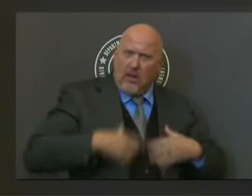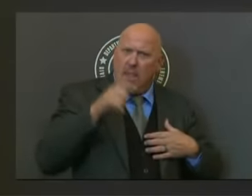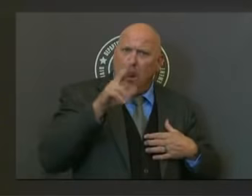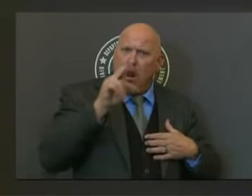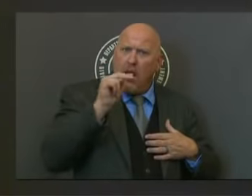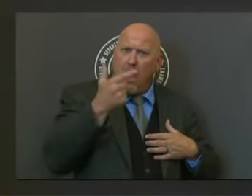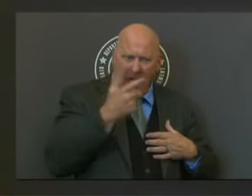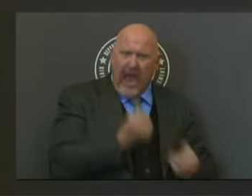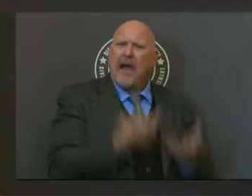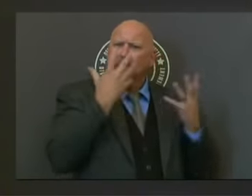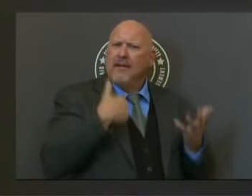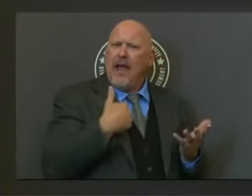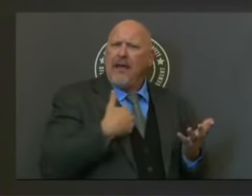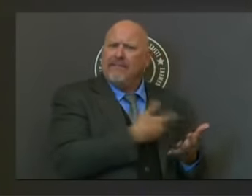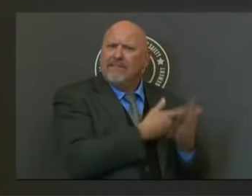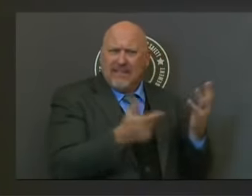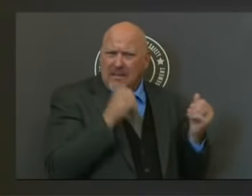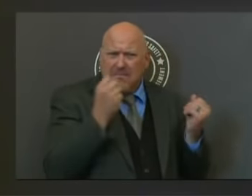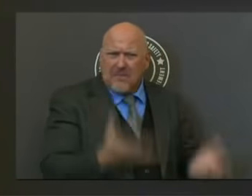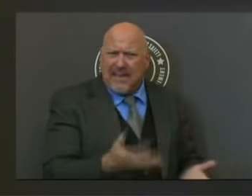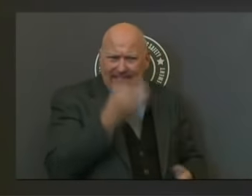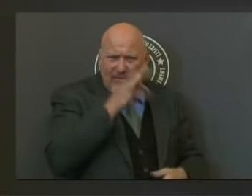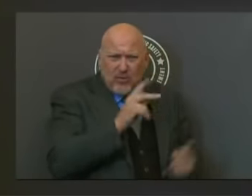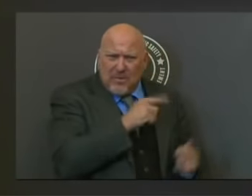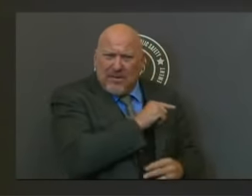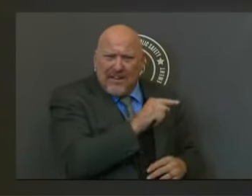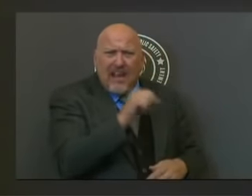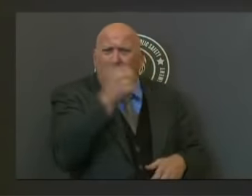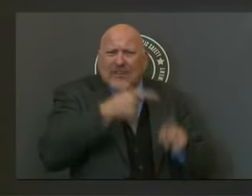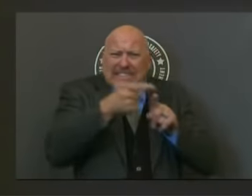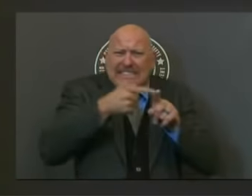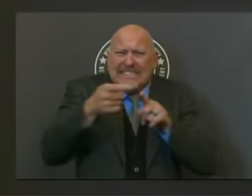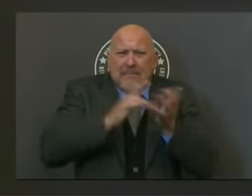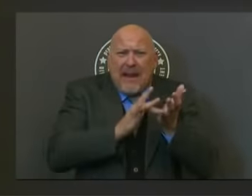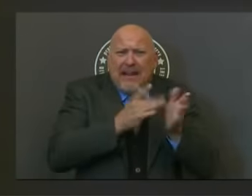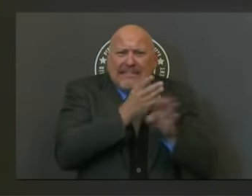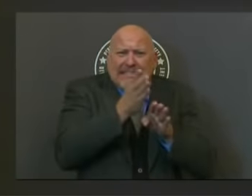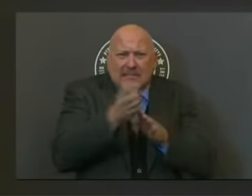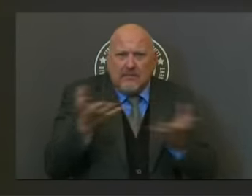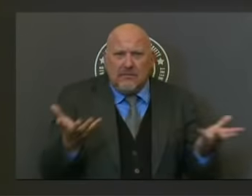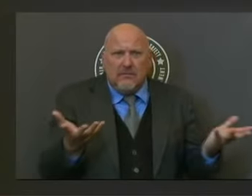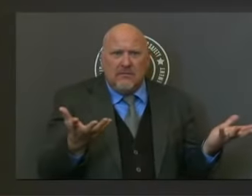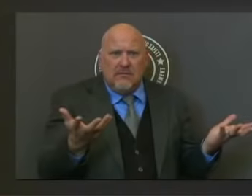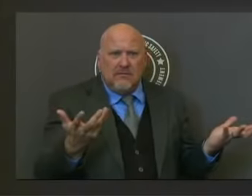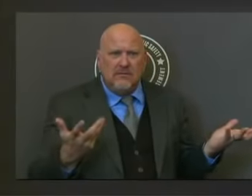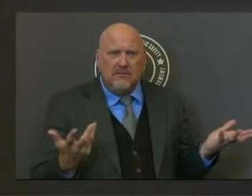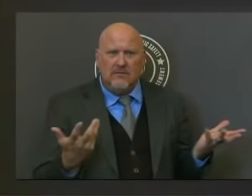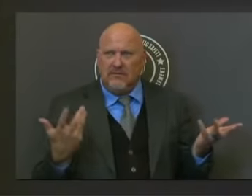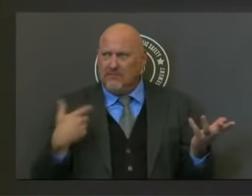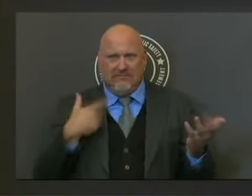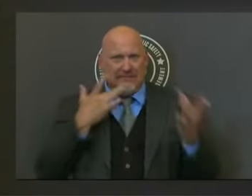had on and they're standing strong and they're standing United